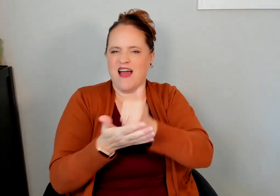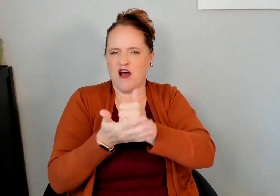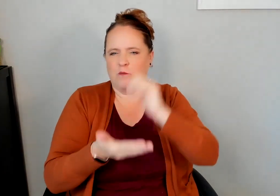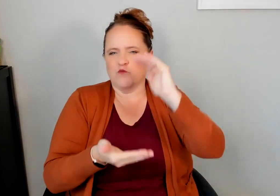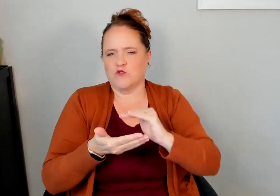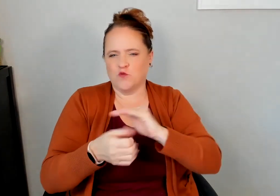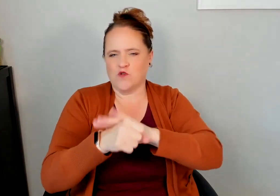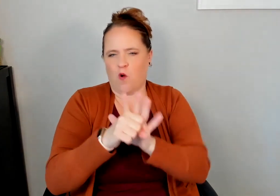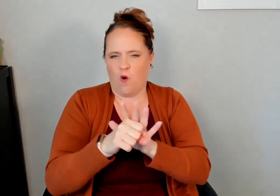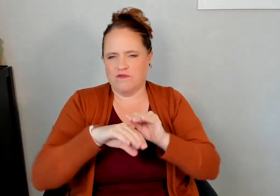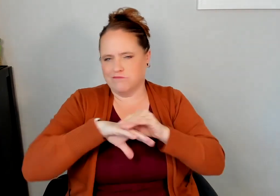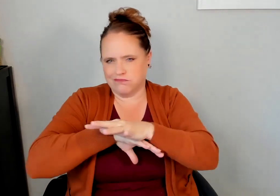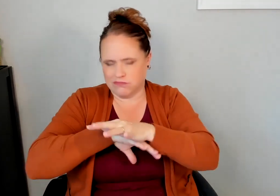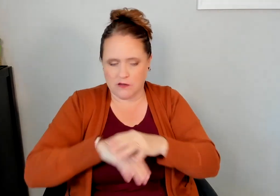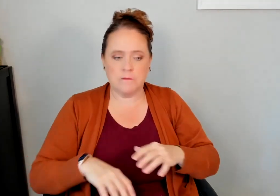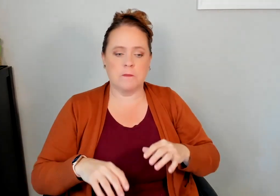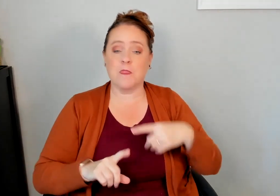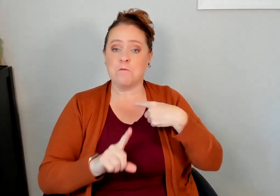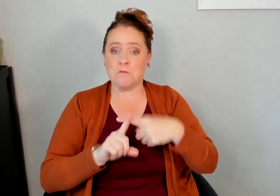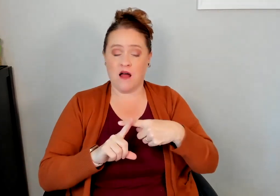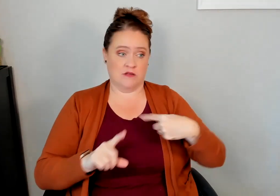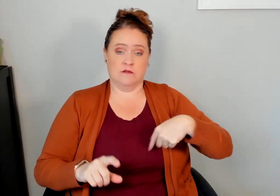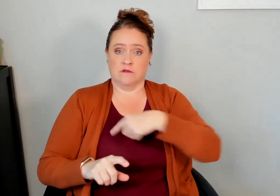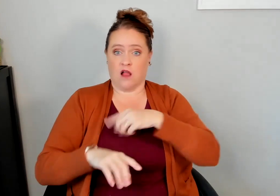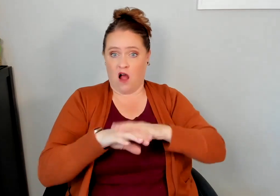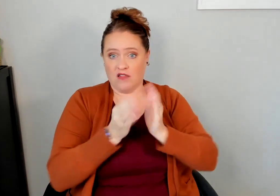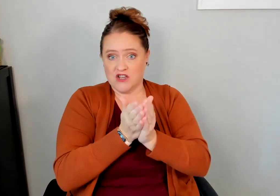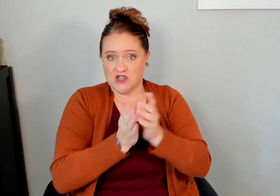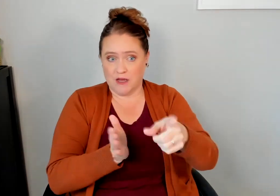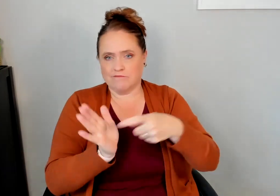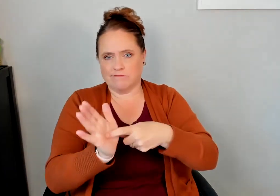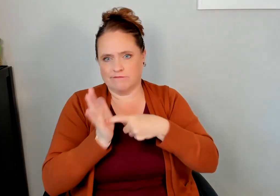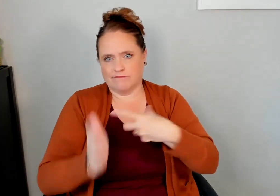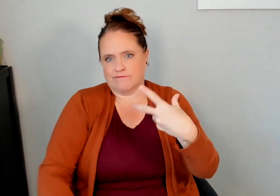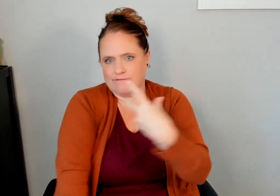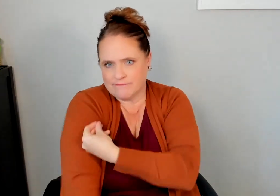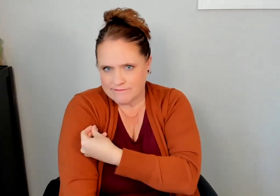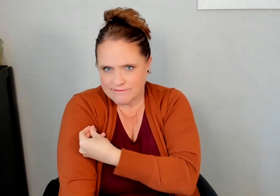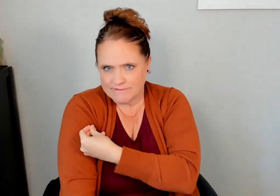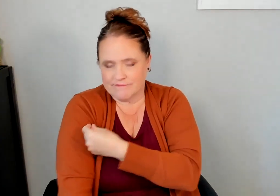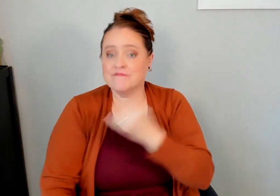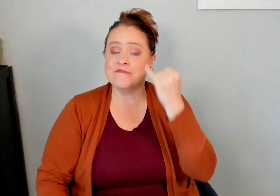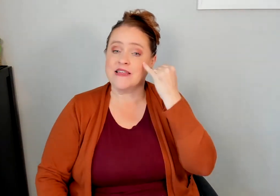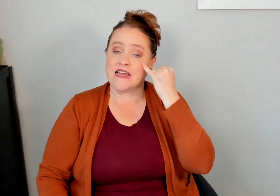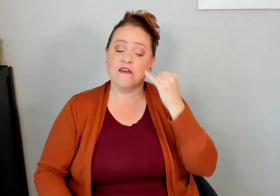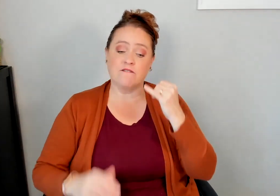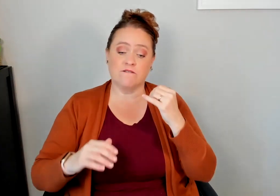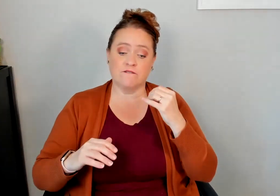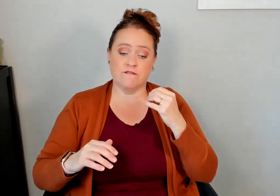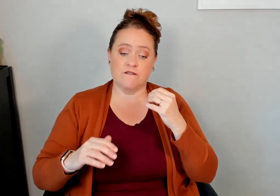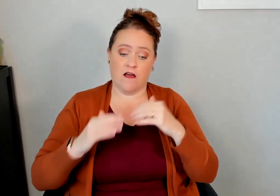uh to help reduce any kind of covered spread so on the ship everyone's required to be vaccinated